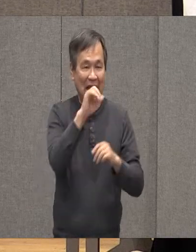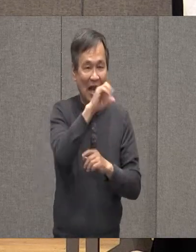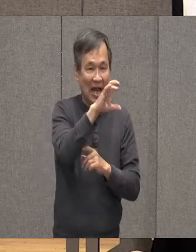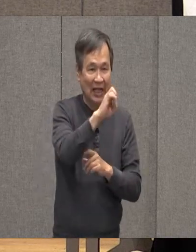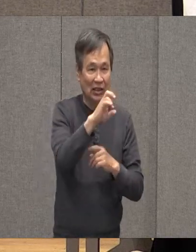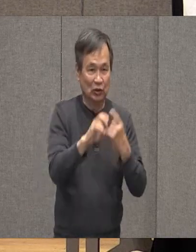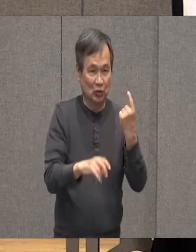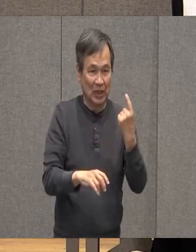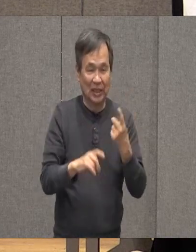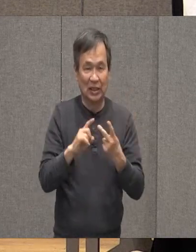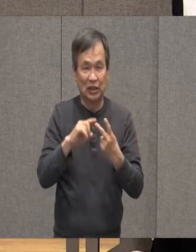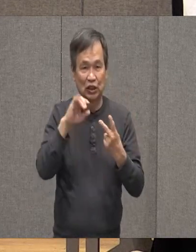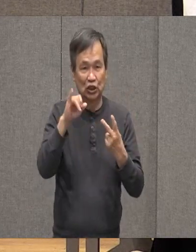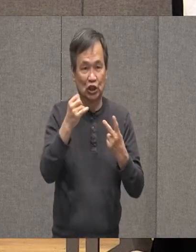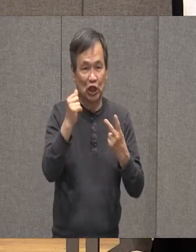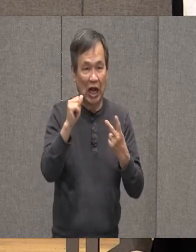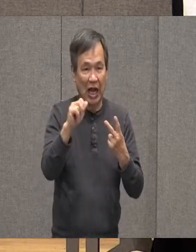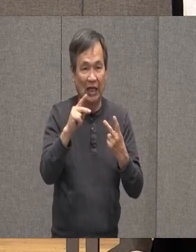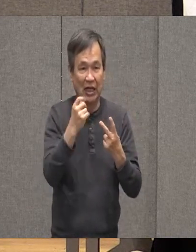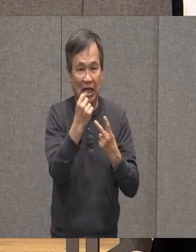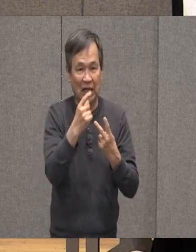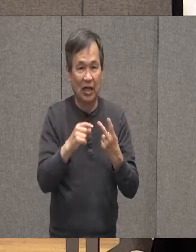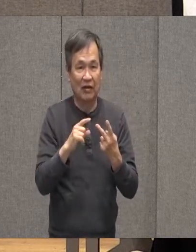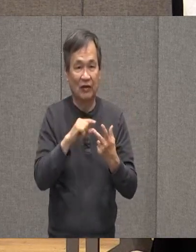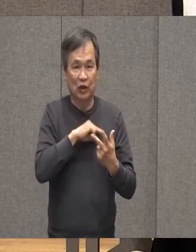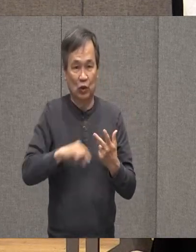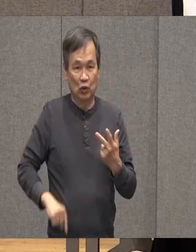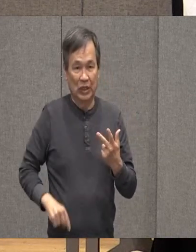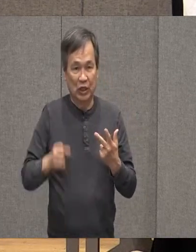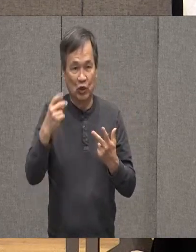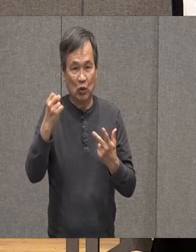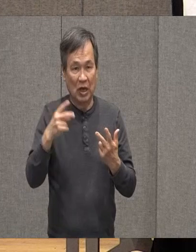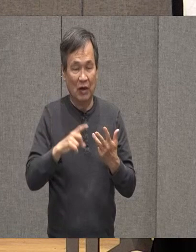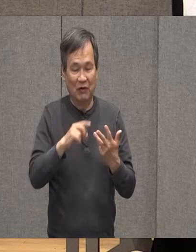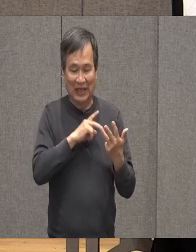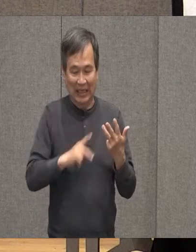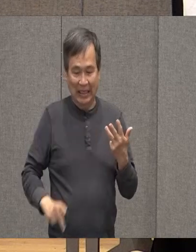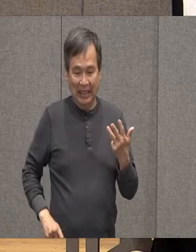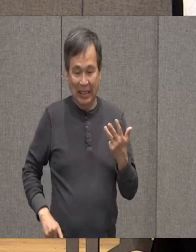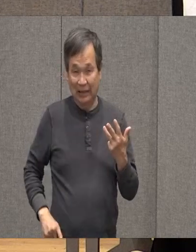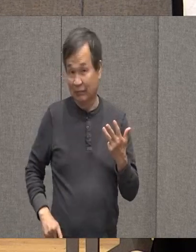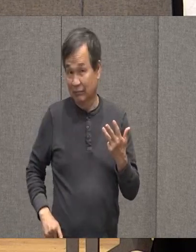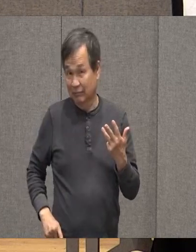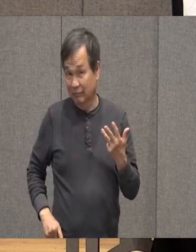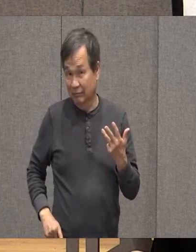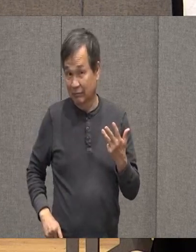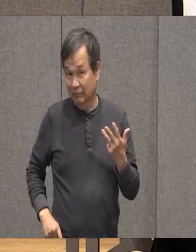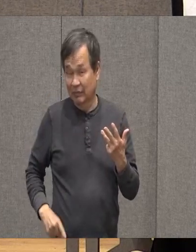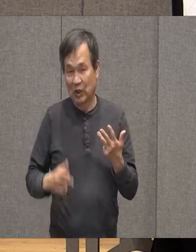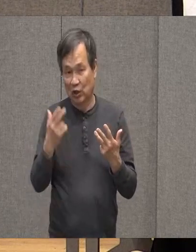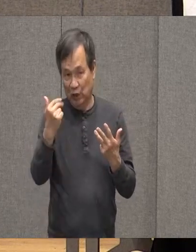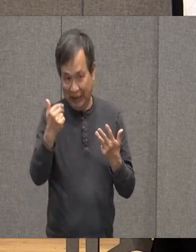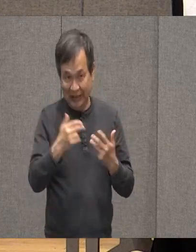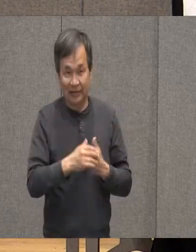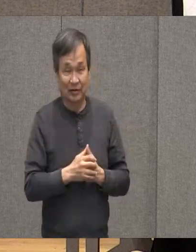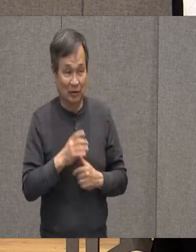your jack is gonna be worth eleven, Queen twelve and a king is gonna be worth thirteen, correct yes.